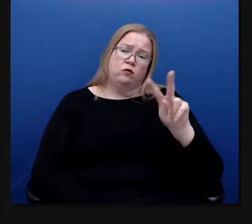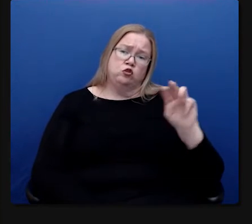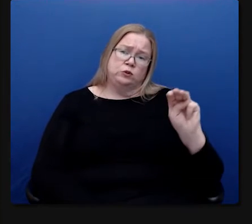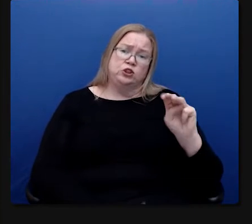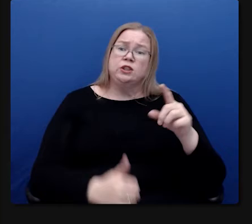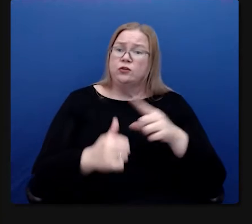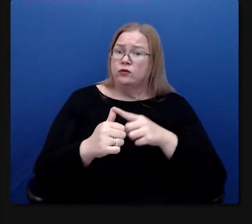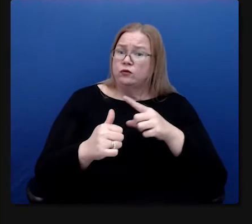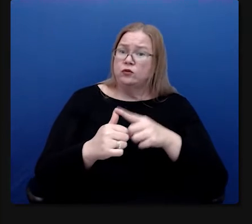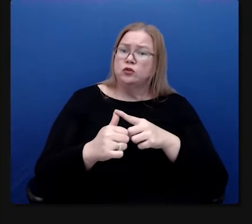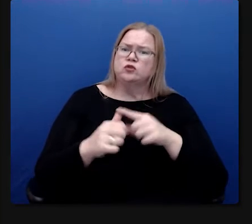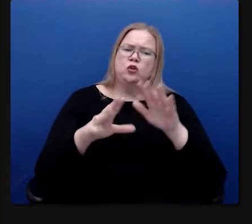The first one is the region.